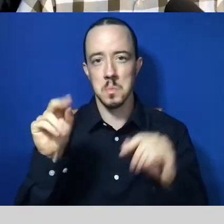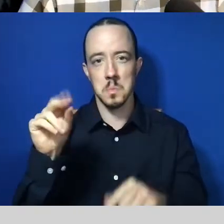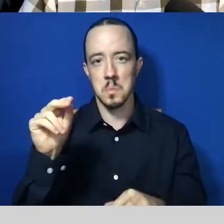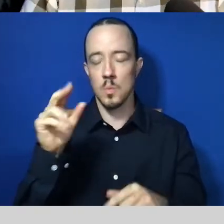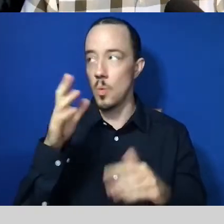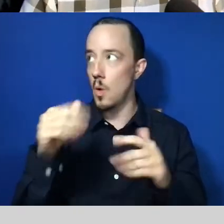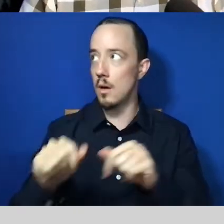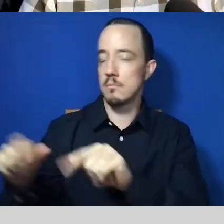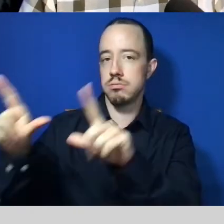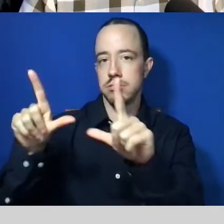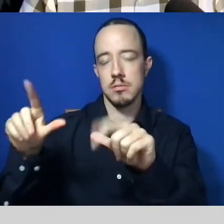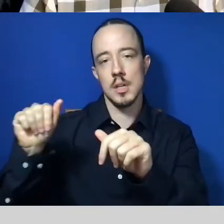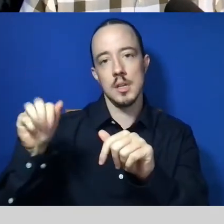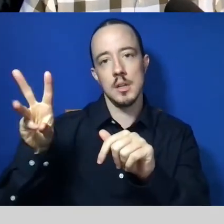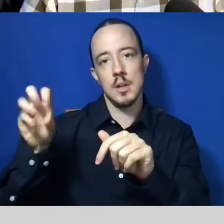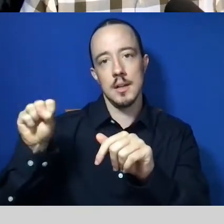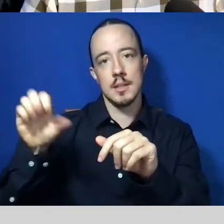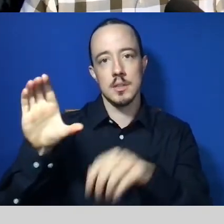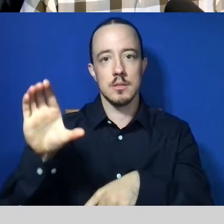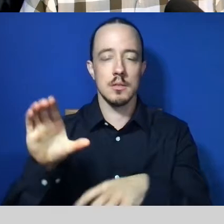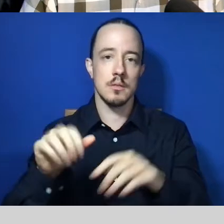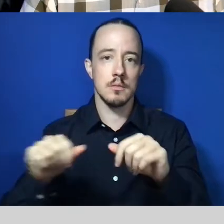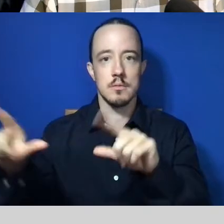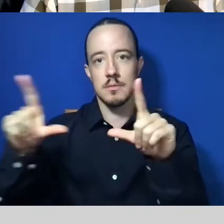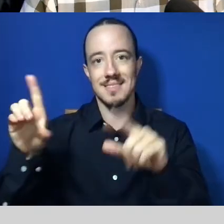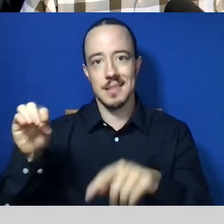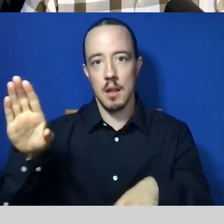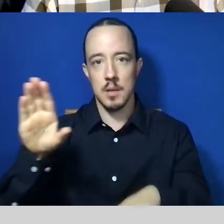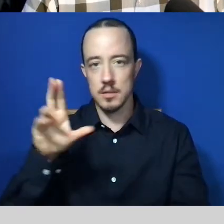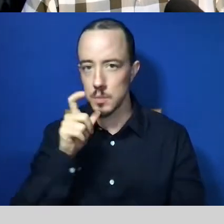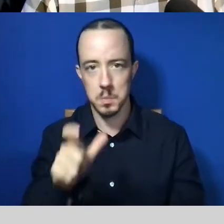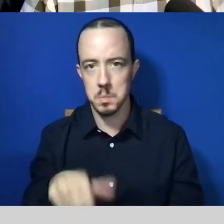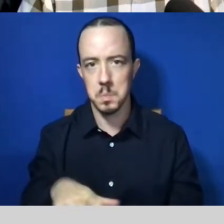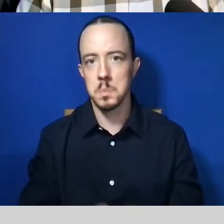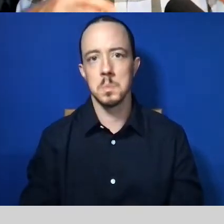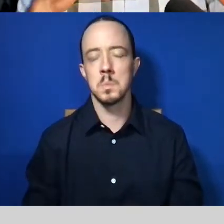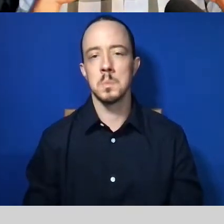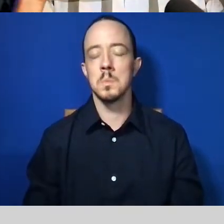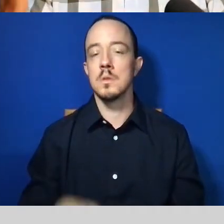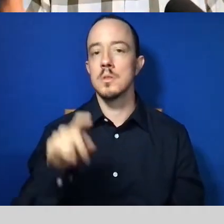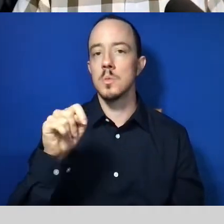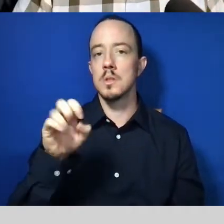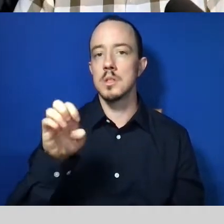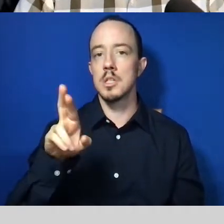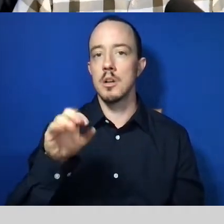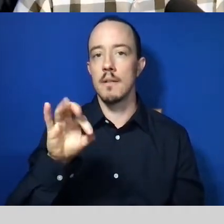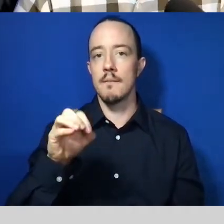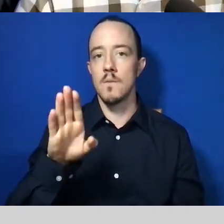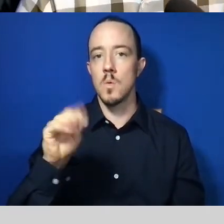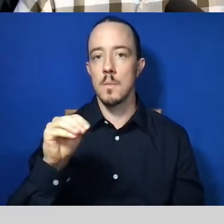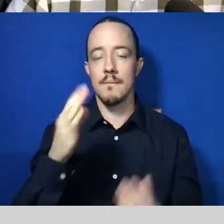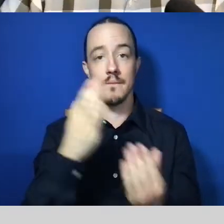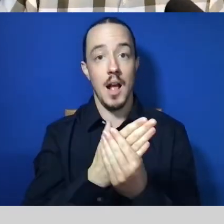the AWS console anymore. Because once you get to a point where you've got your Terraform files, you know, starting to flush out what's really being built.